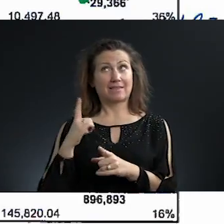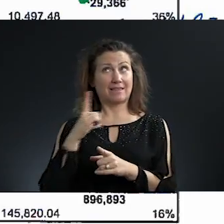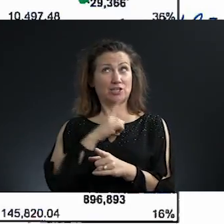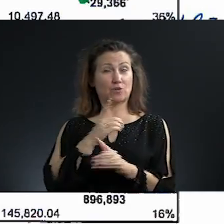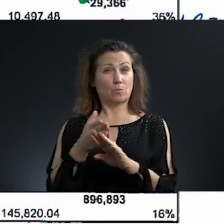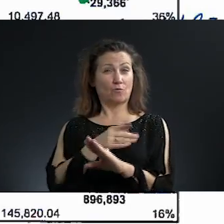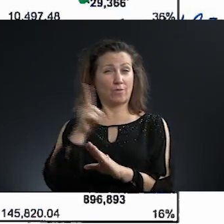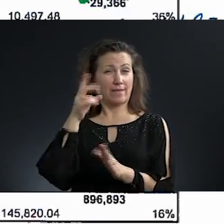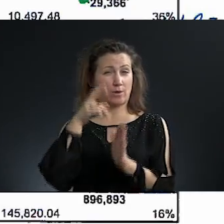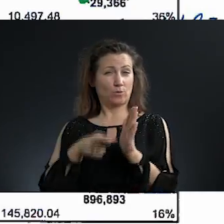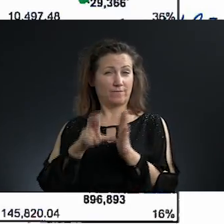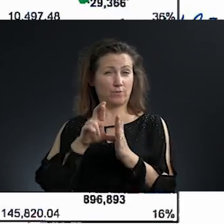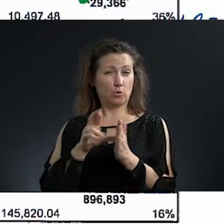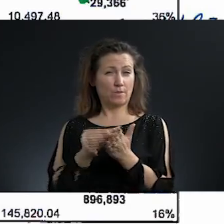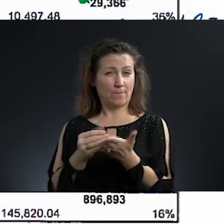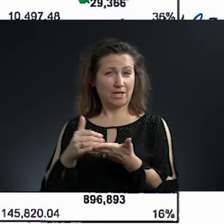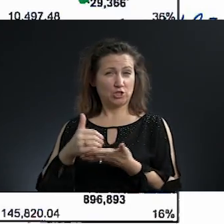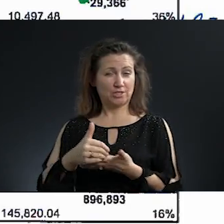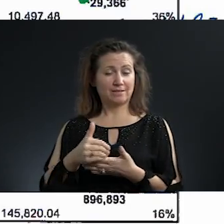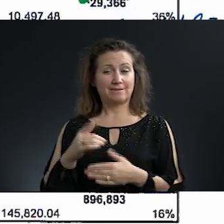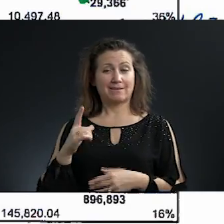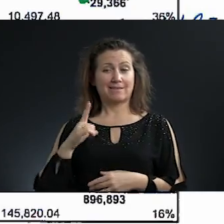then the legislative body